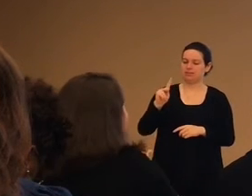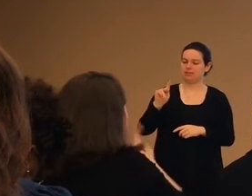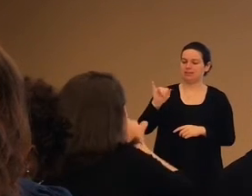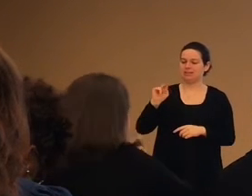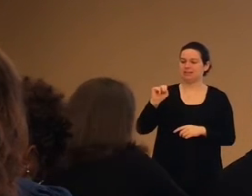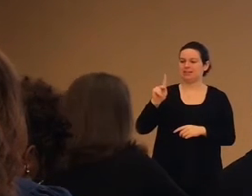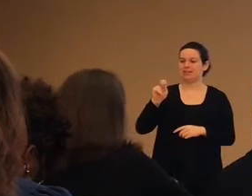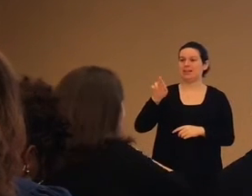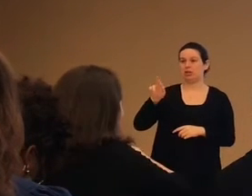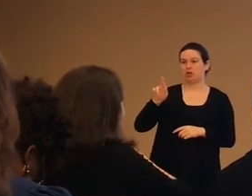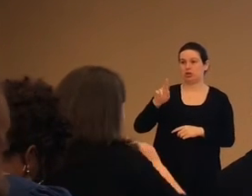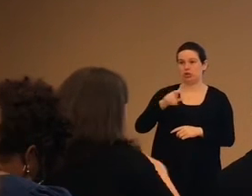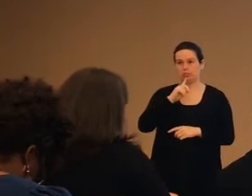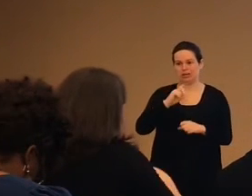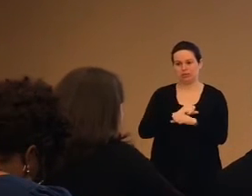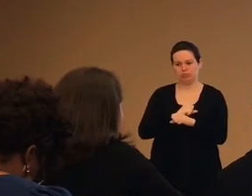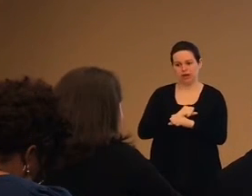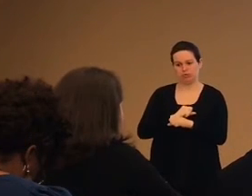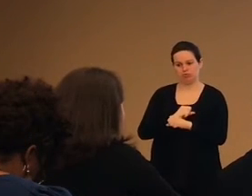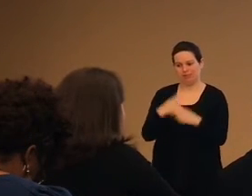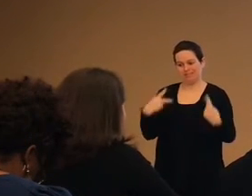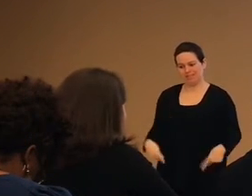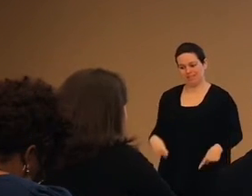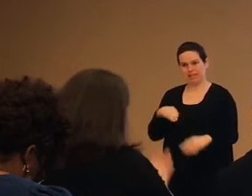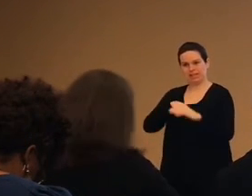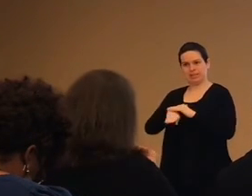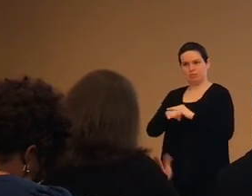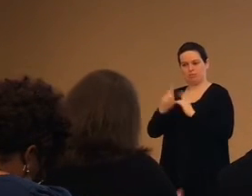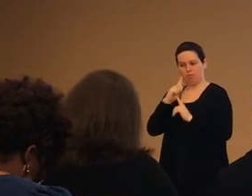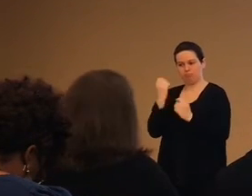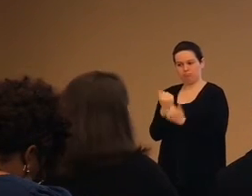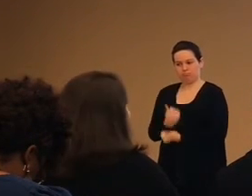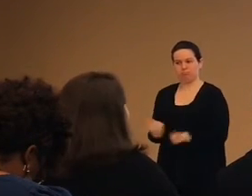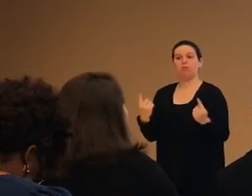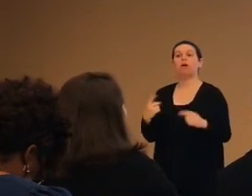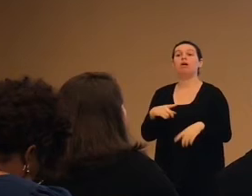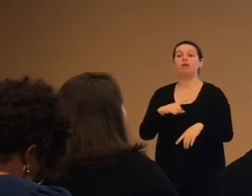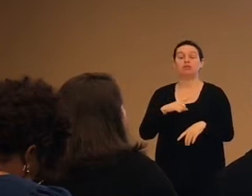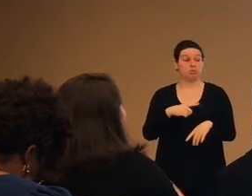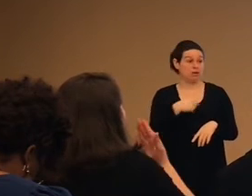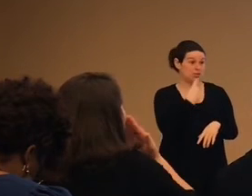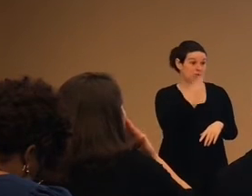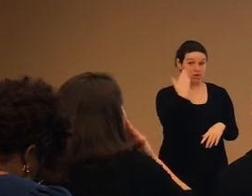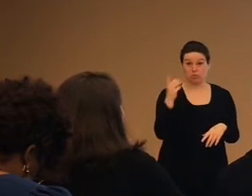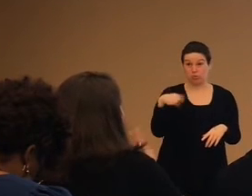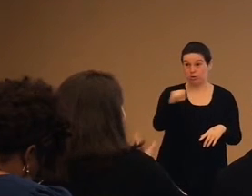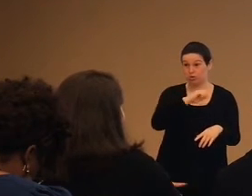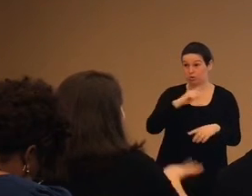Actually physically accessible, and I will tell you that I don't know when all of your facilities were built